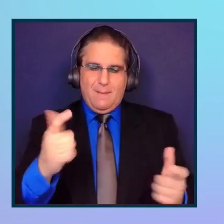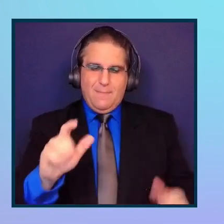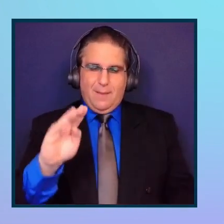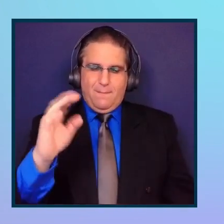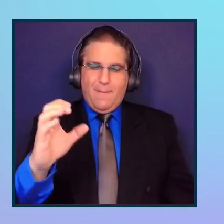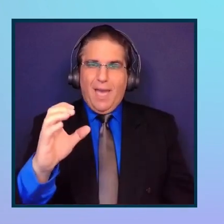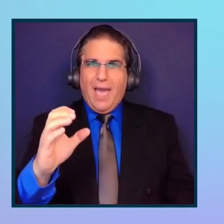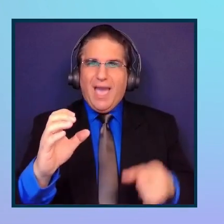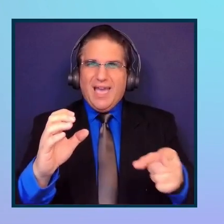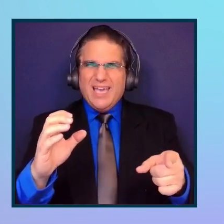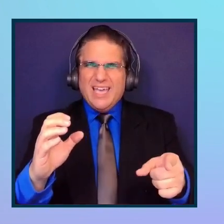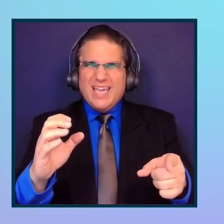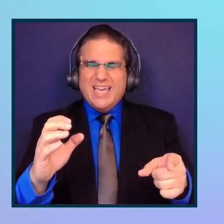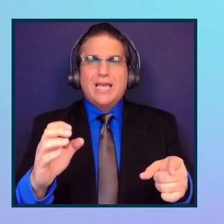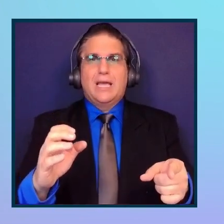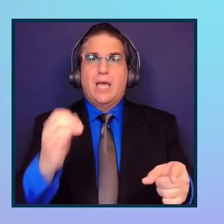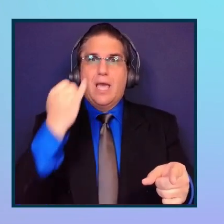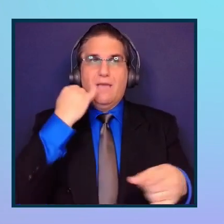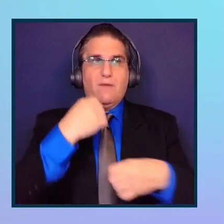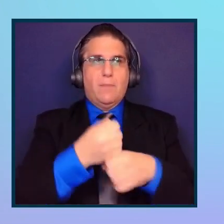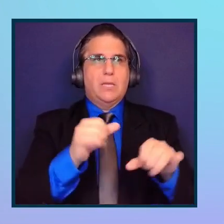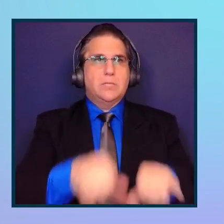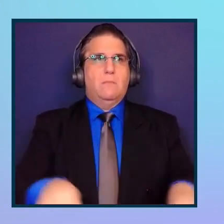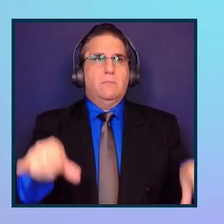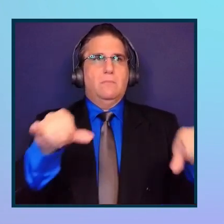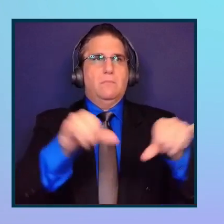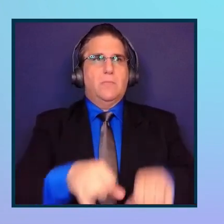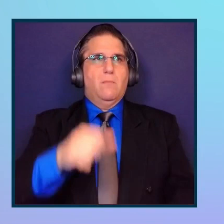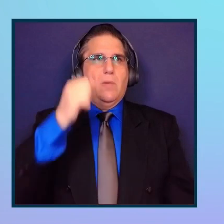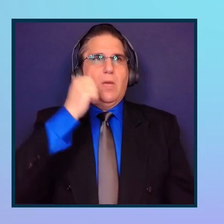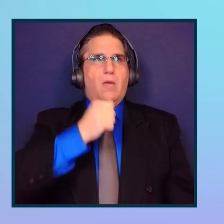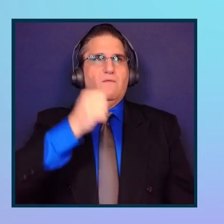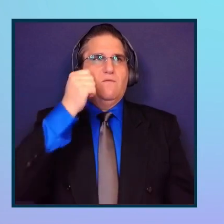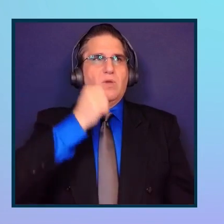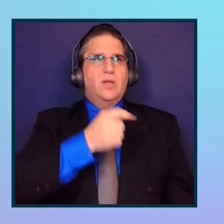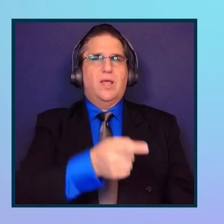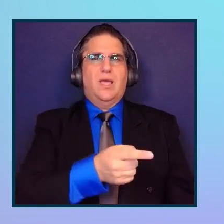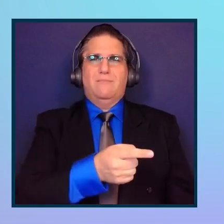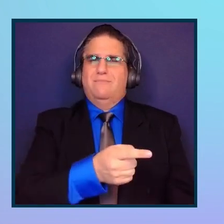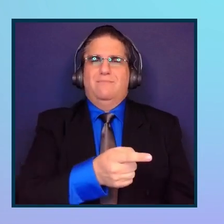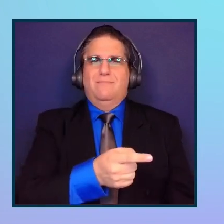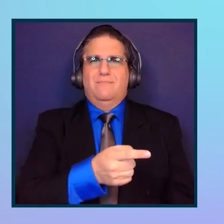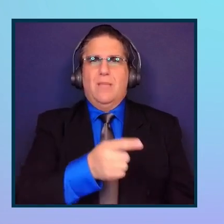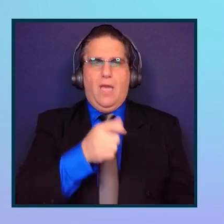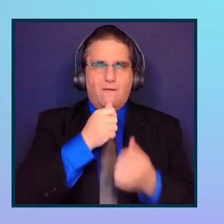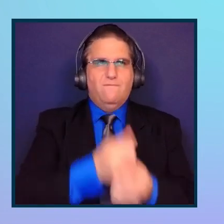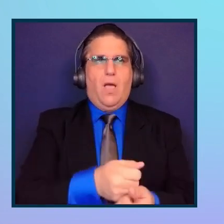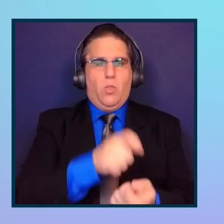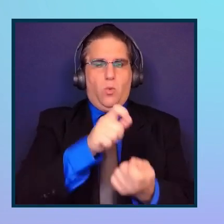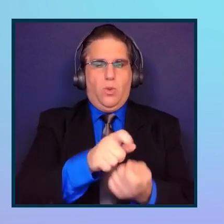it means you have no responsibility because there was a spec, you had a job and you did it.